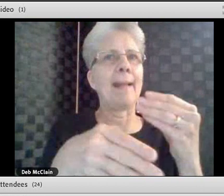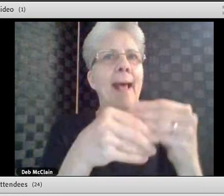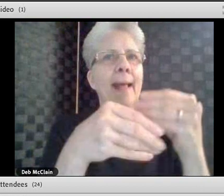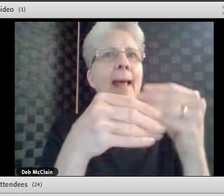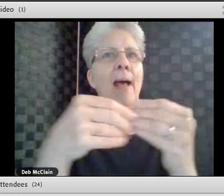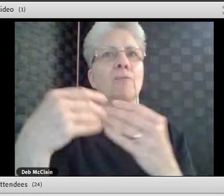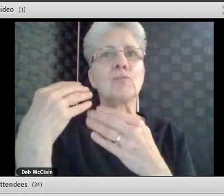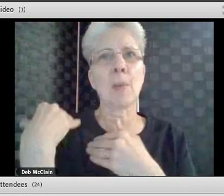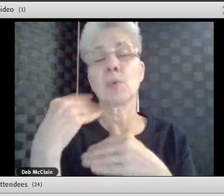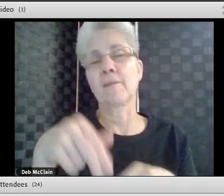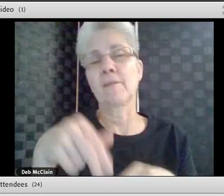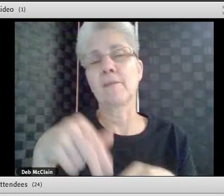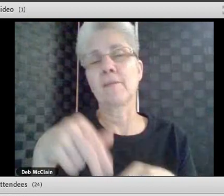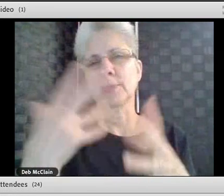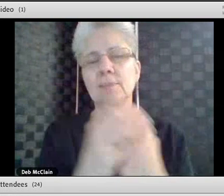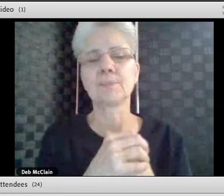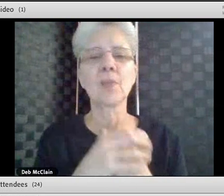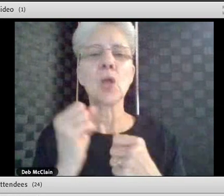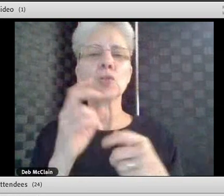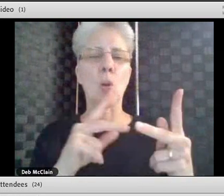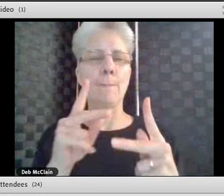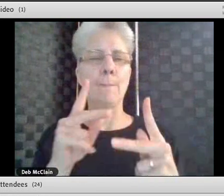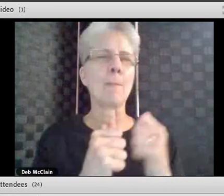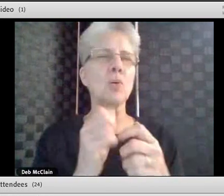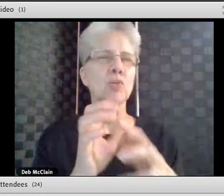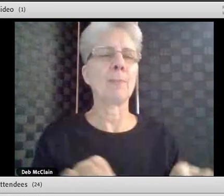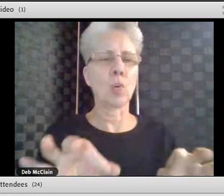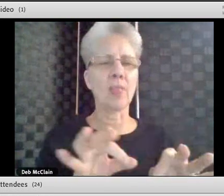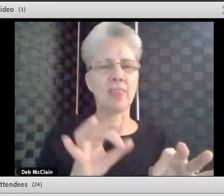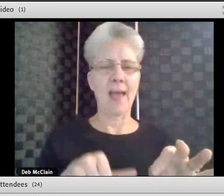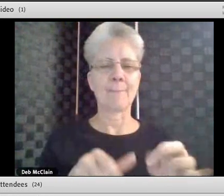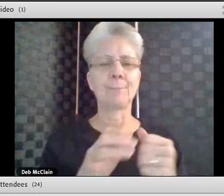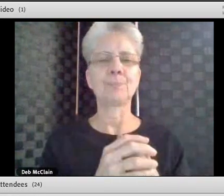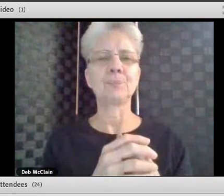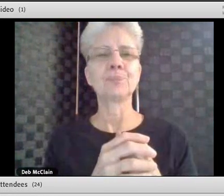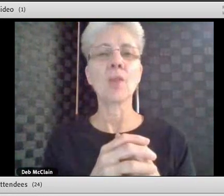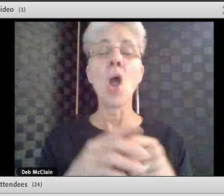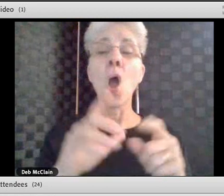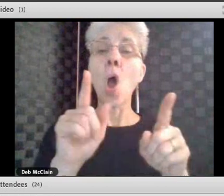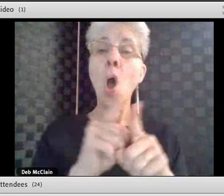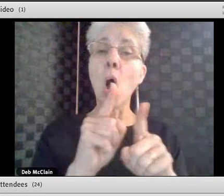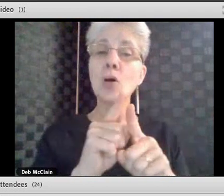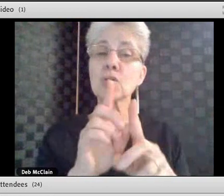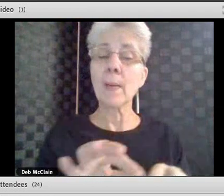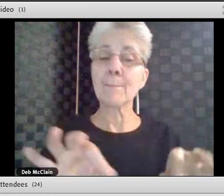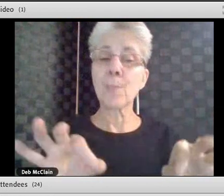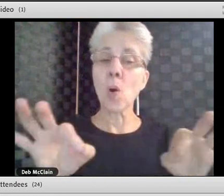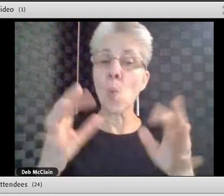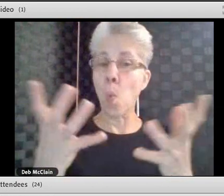Librarians have had added duties, of course, so people are most important factor.